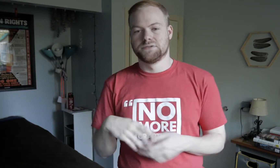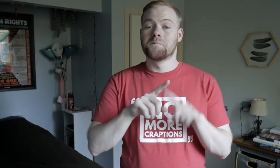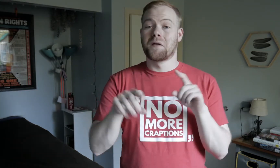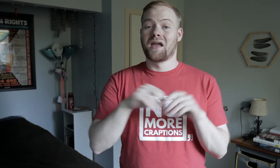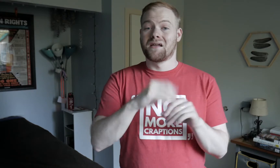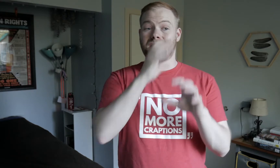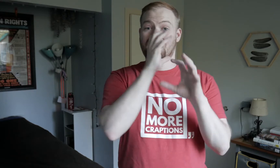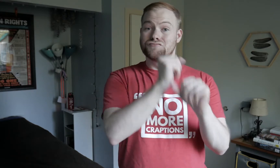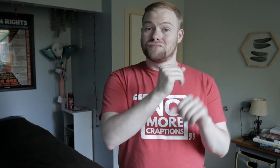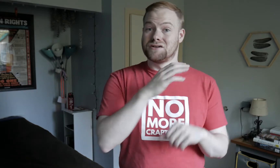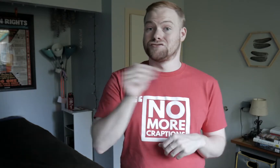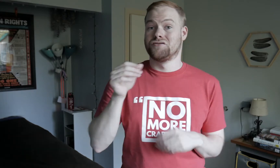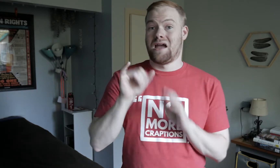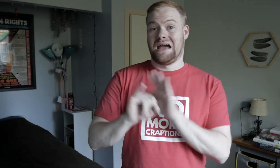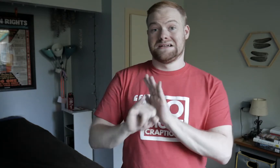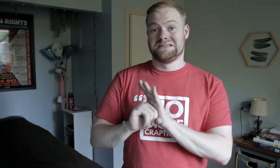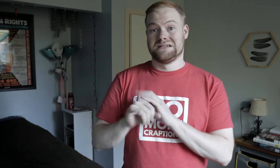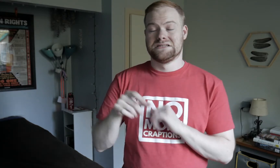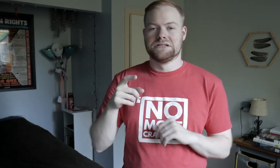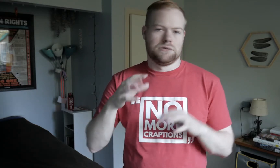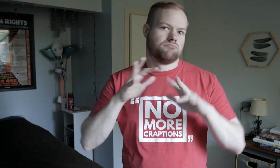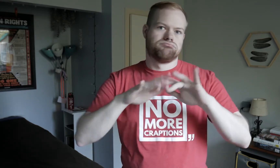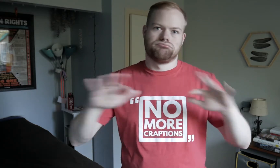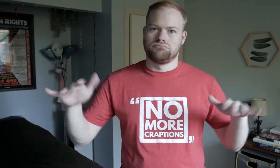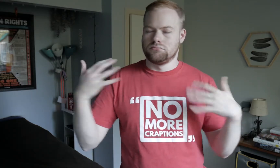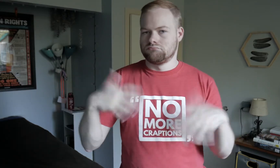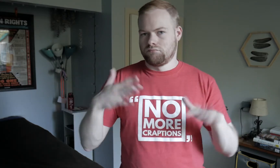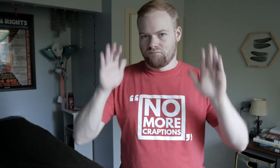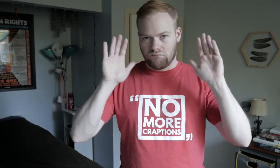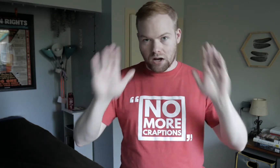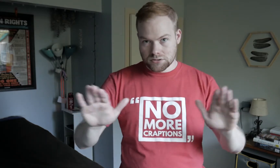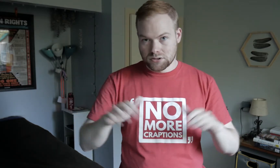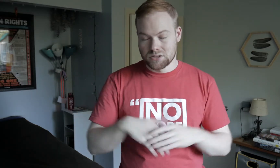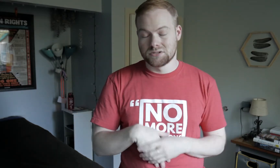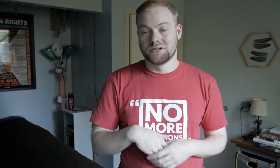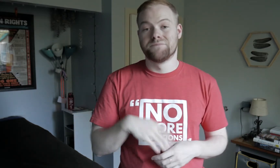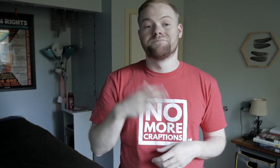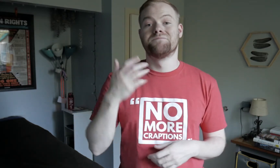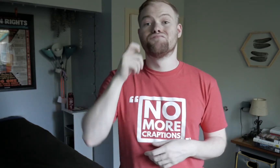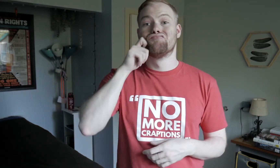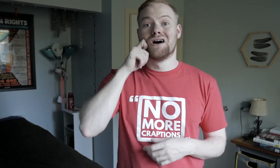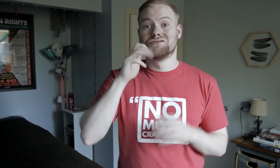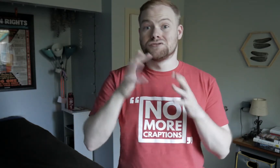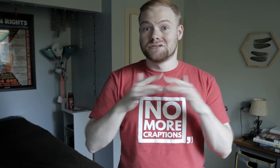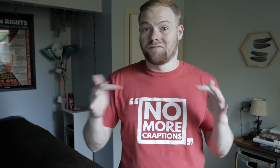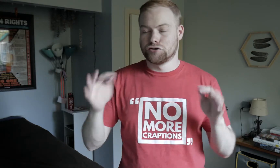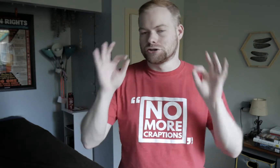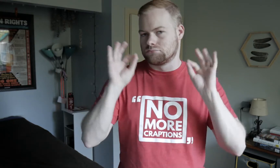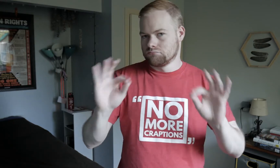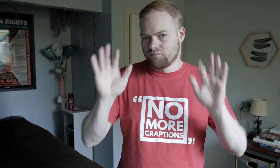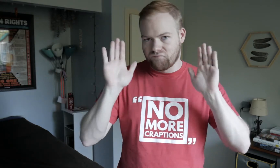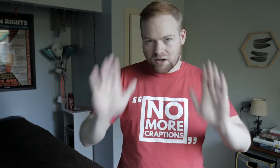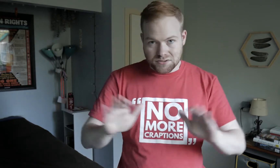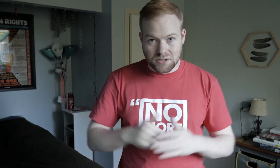But in attraction and identity, the diversity is fantastic. Racial diversity is fantastic.